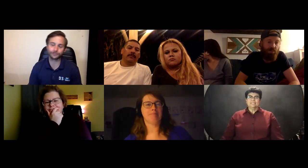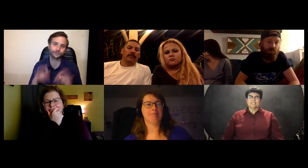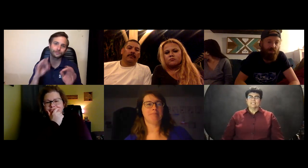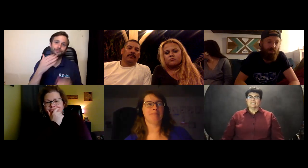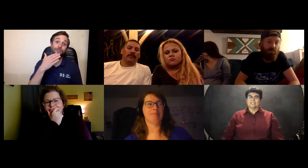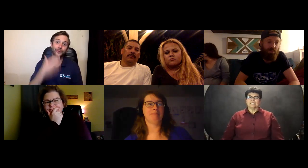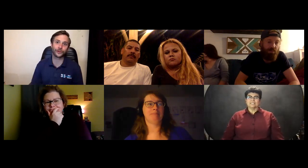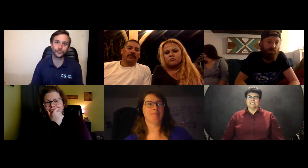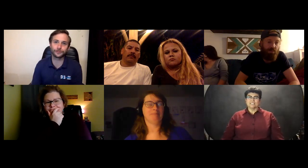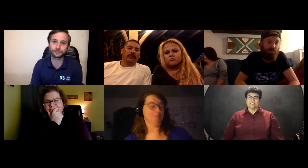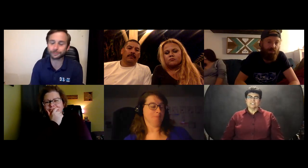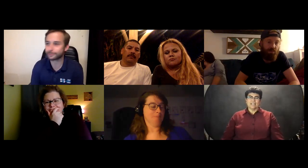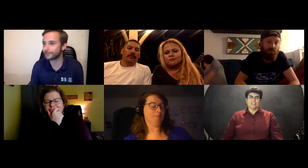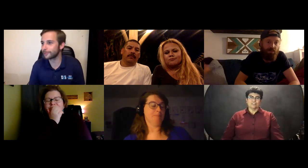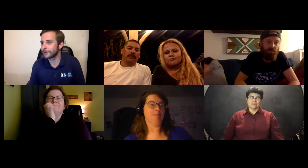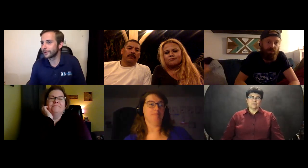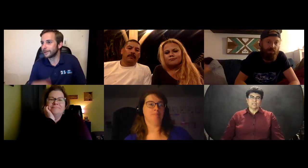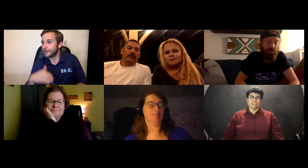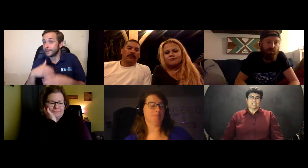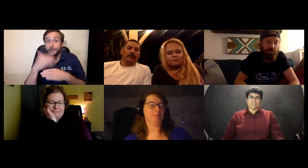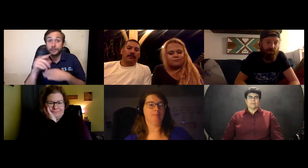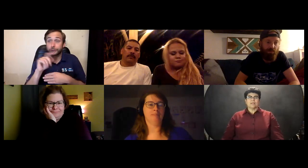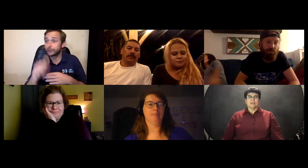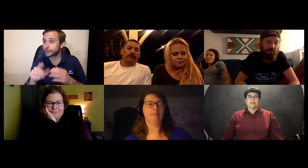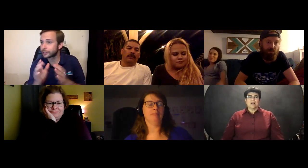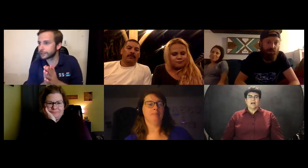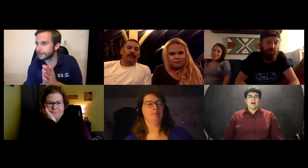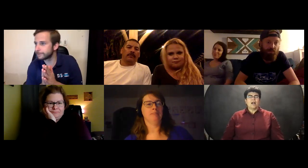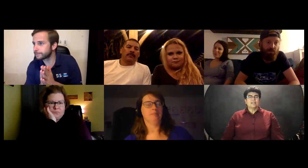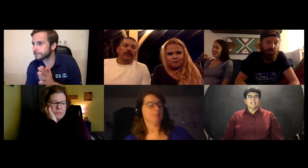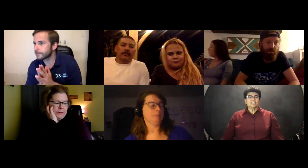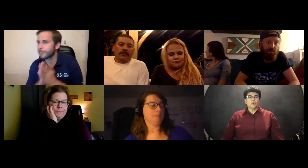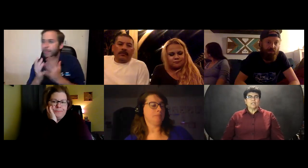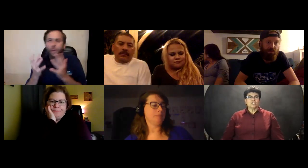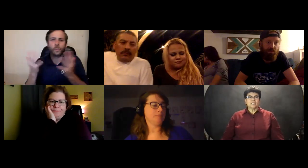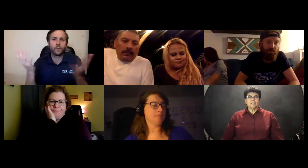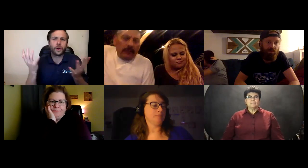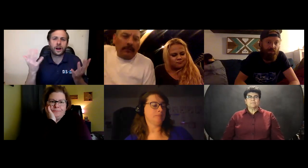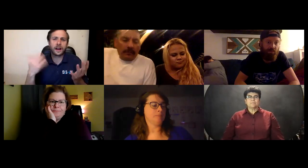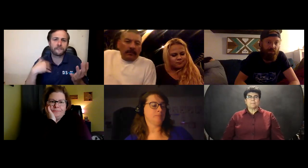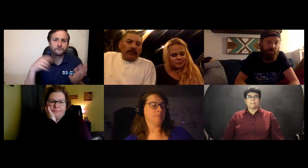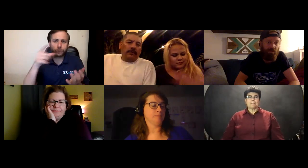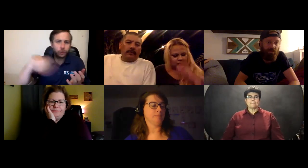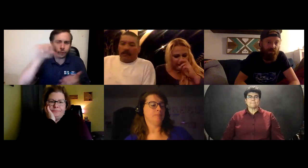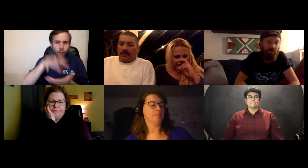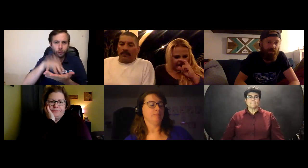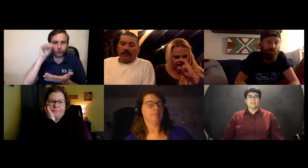oh i see good thank you so much uh our